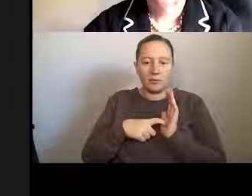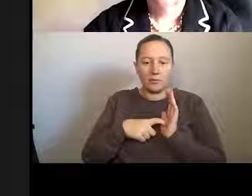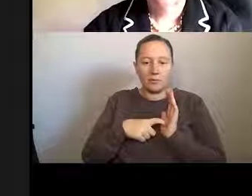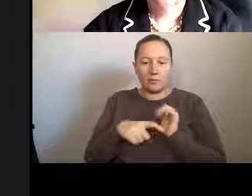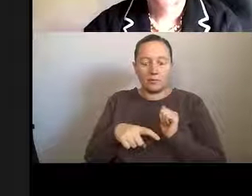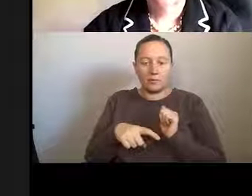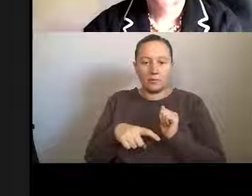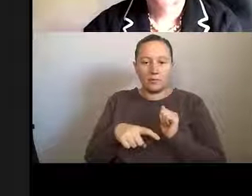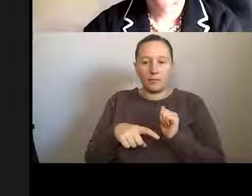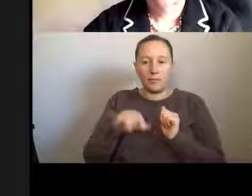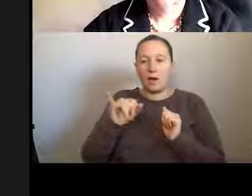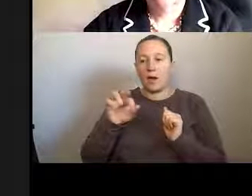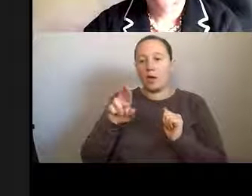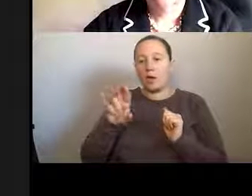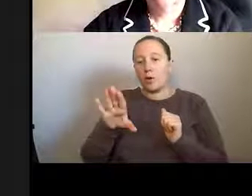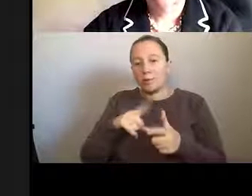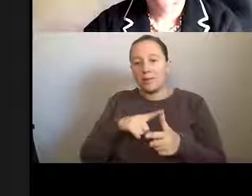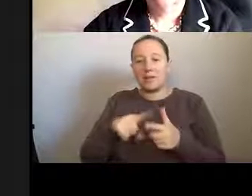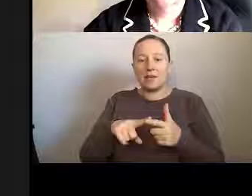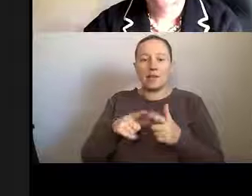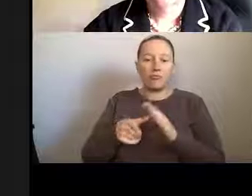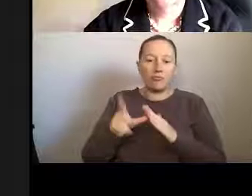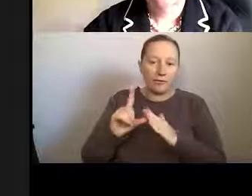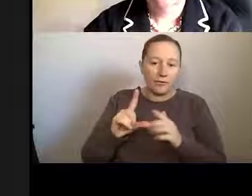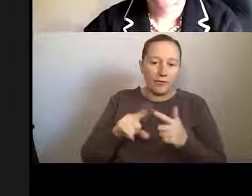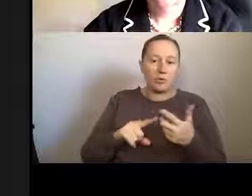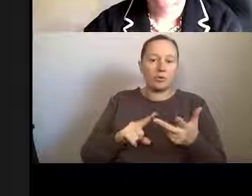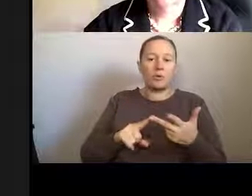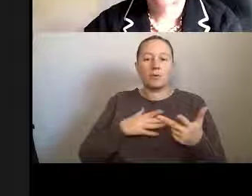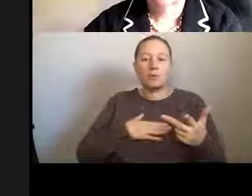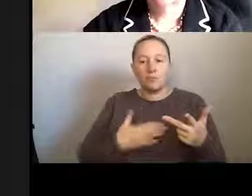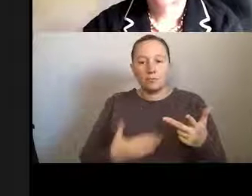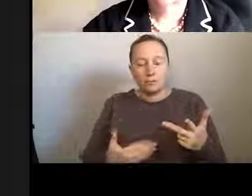review and informed consent, all that stuff. Does that help?